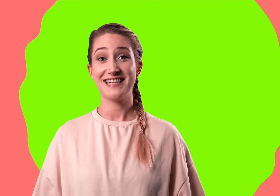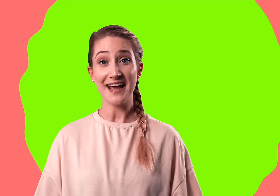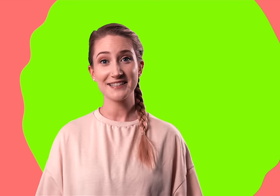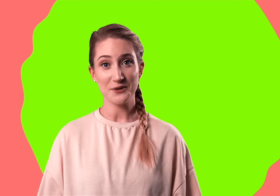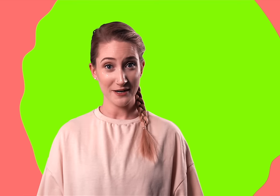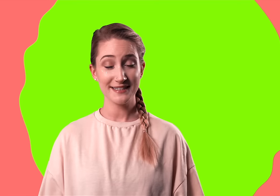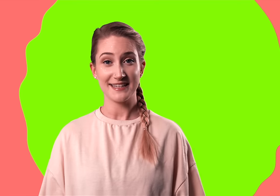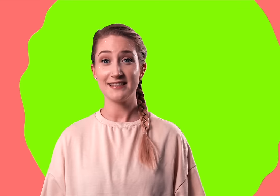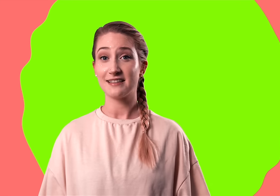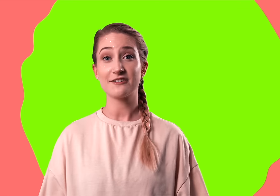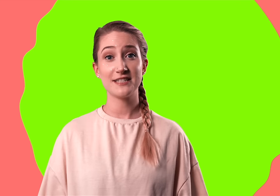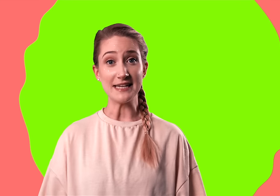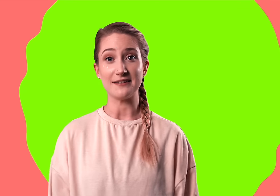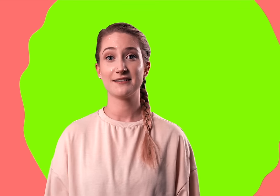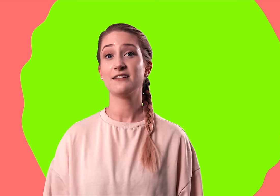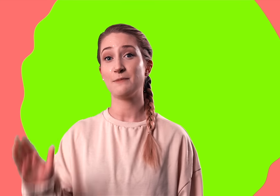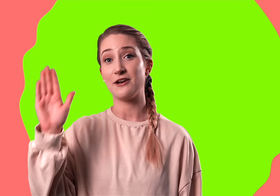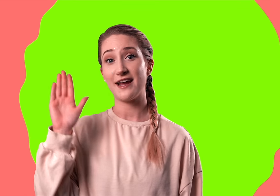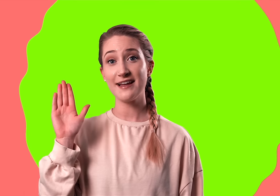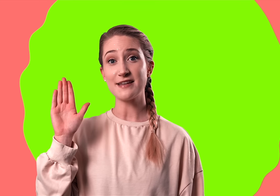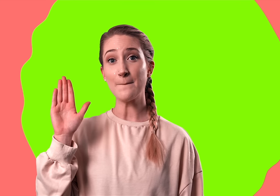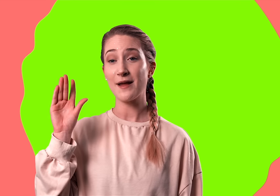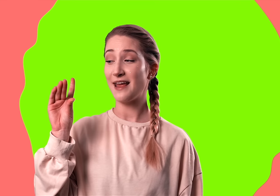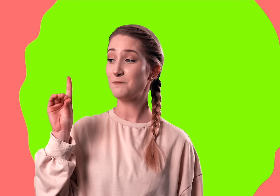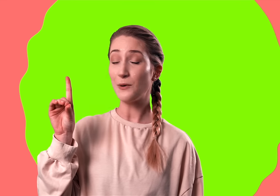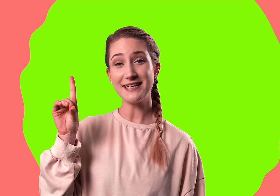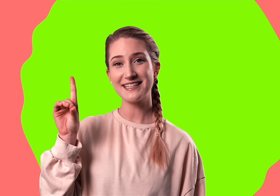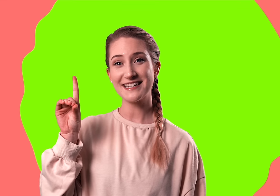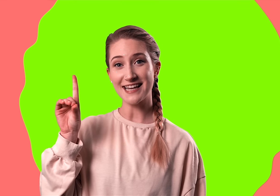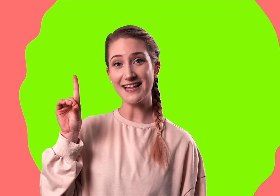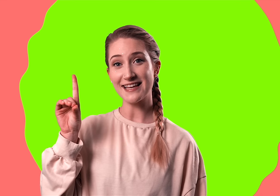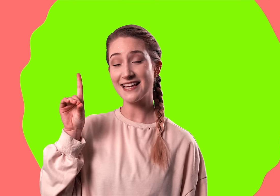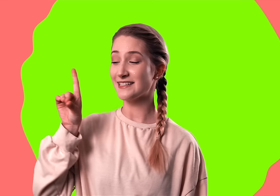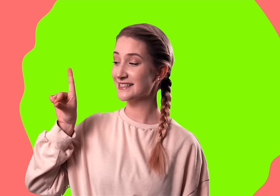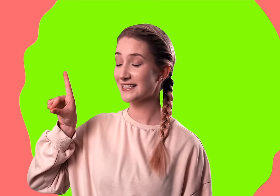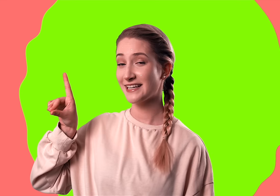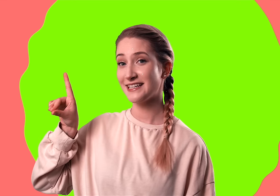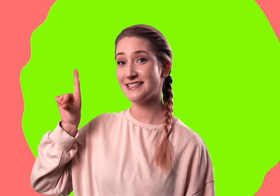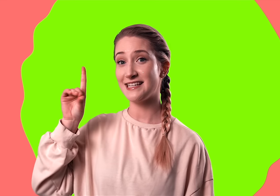Next, we're going to sign the letter D. So put your hand up and point to the sky like this.